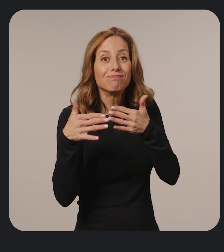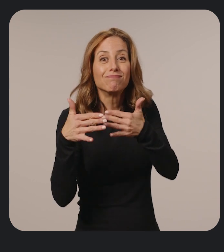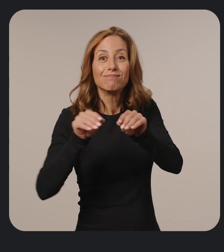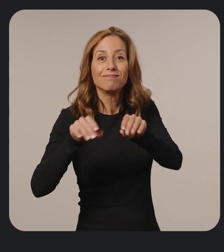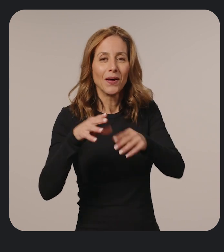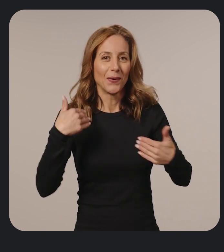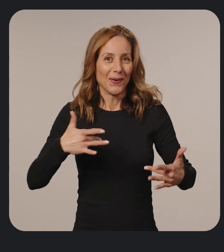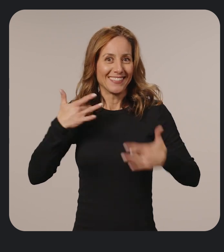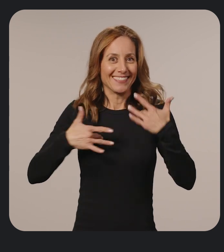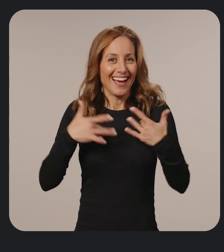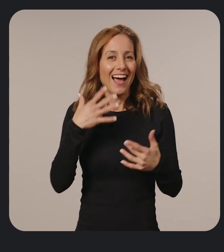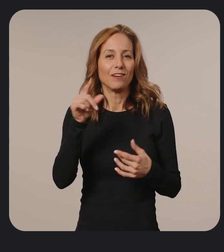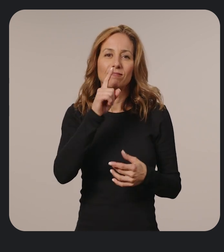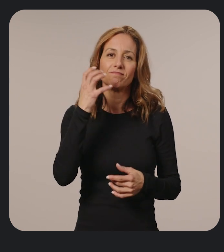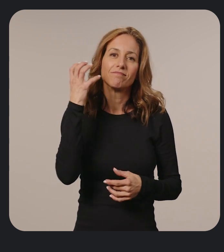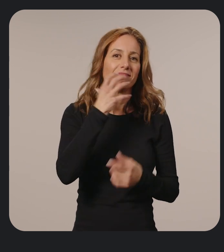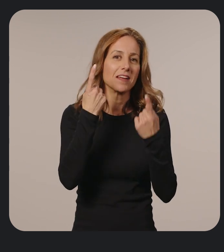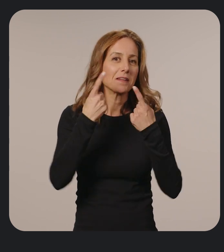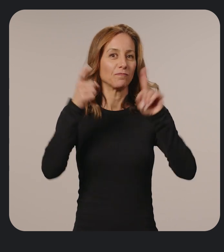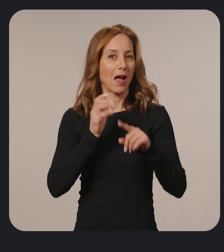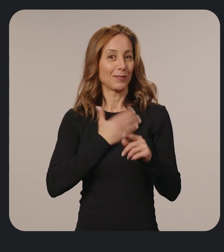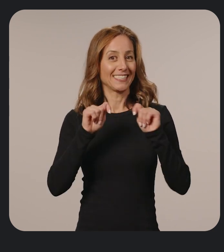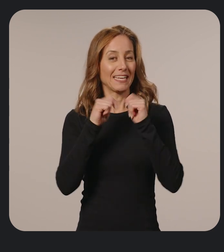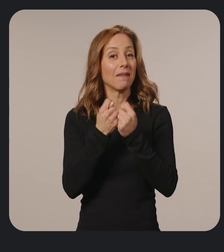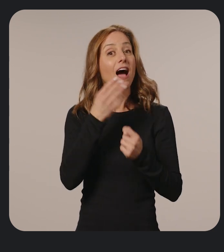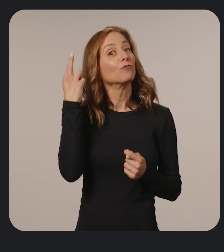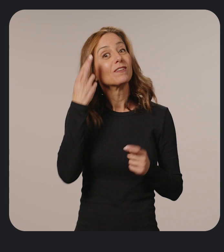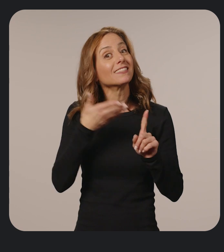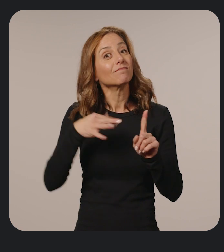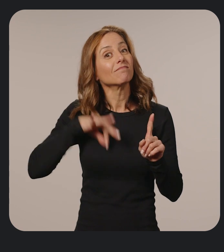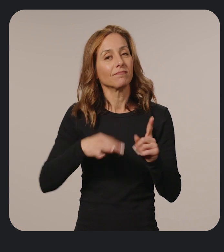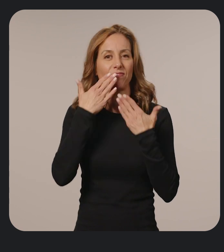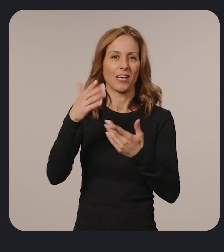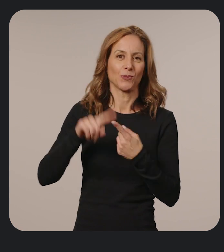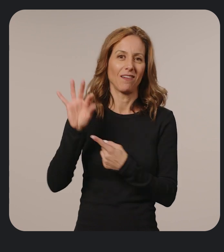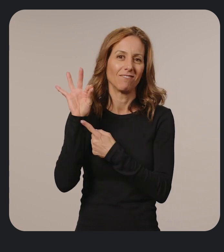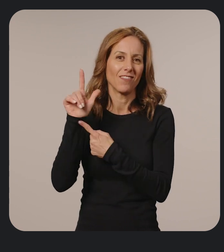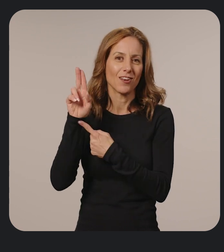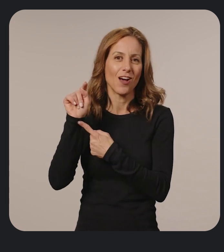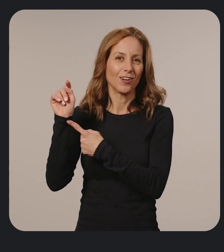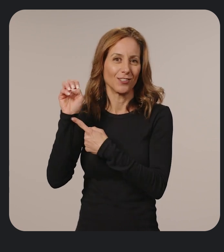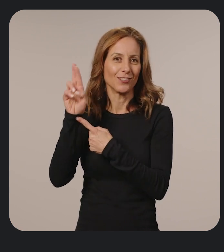and even outpace them at times, which was really exciting to see and a real accomplishment from our team.